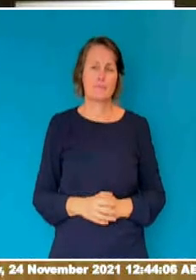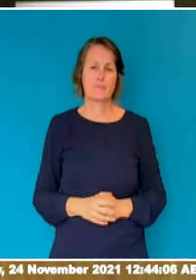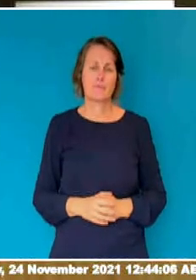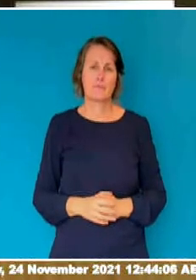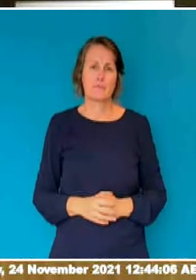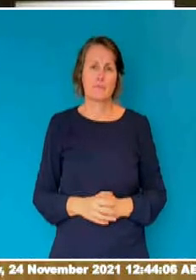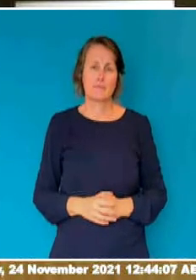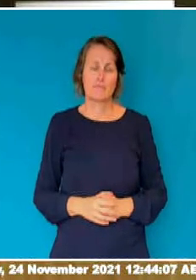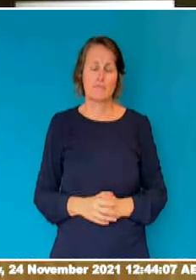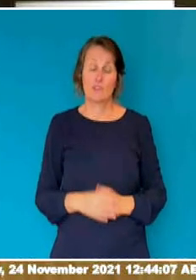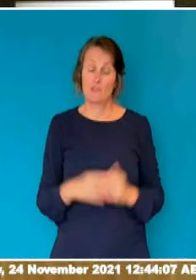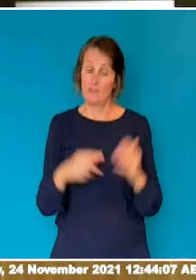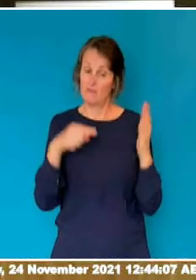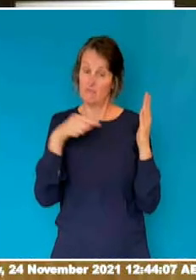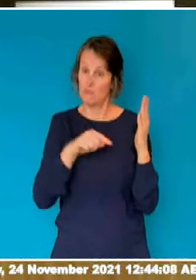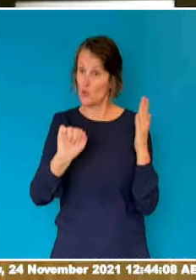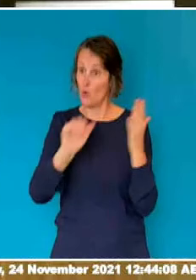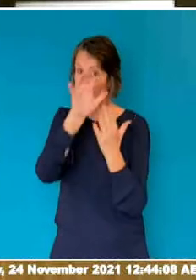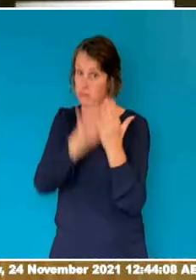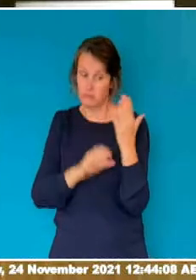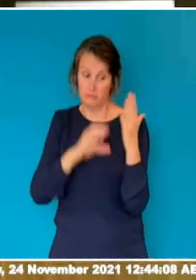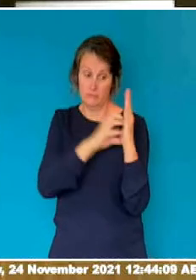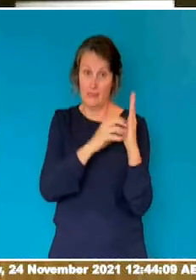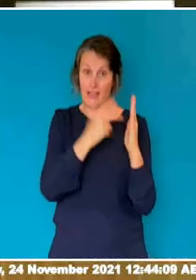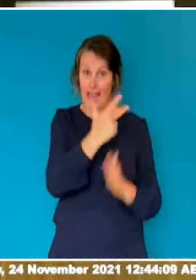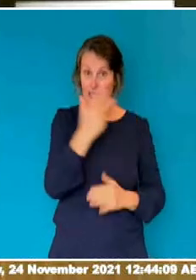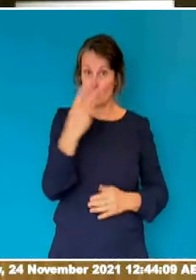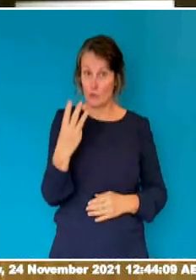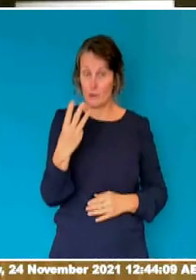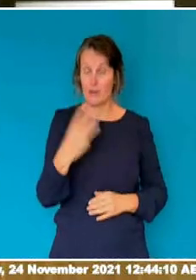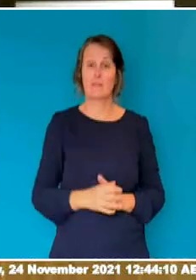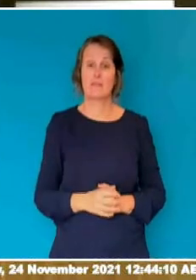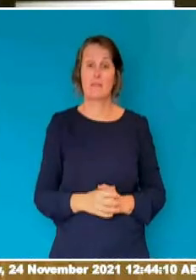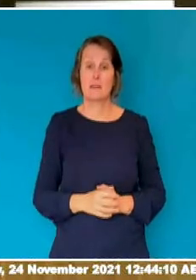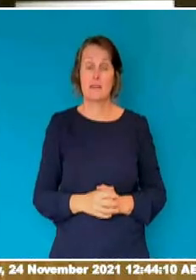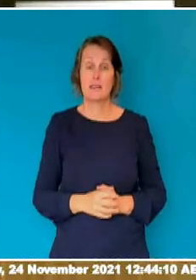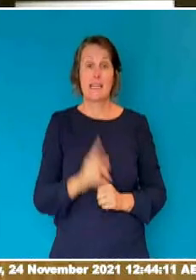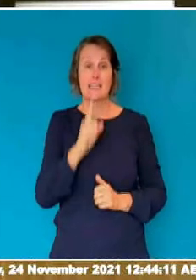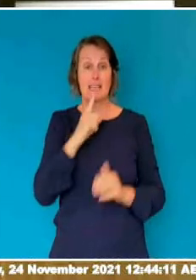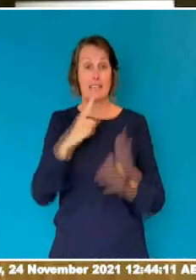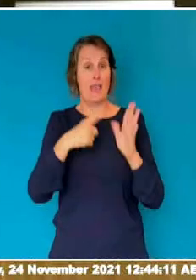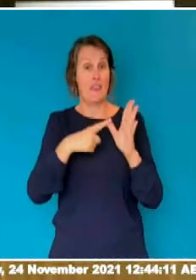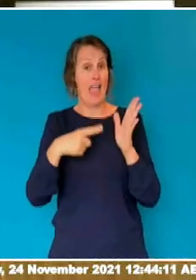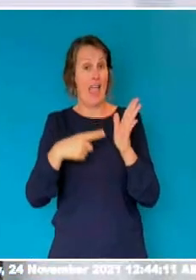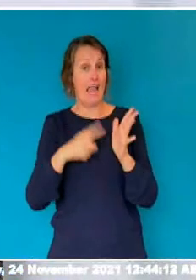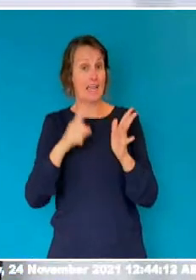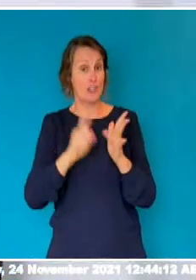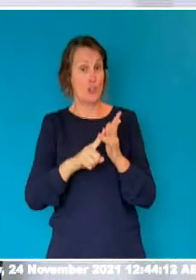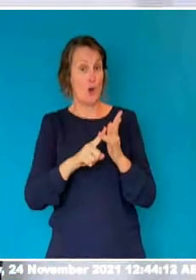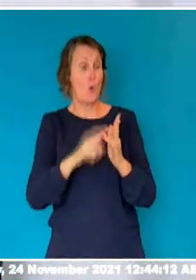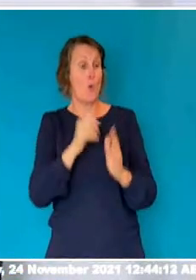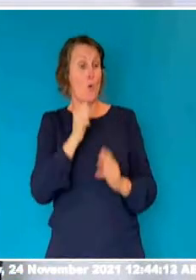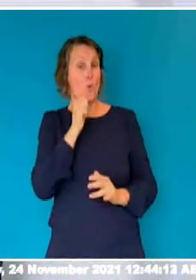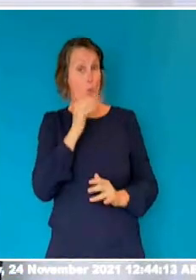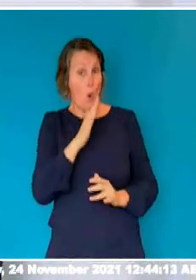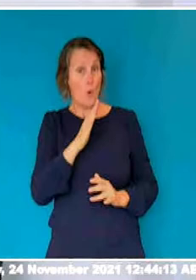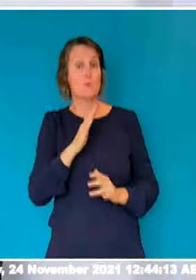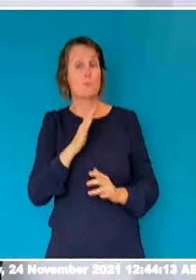paragraph 83, that the ATO only declines to provide requested accommodations where it